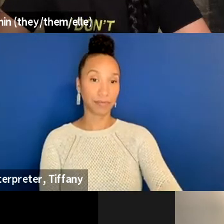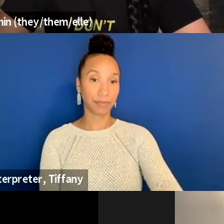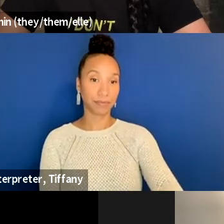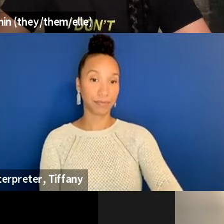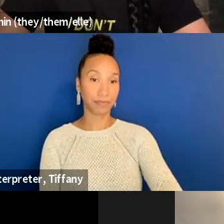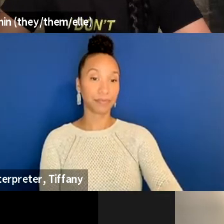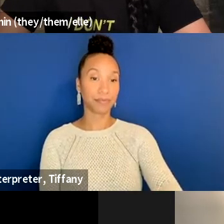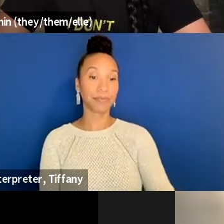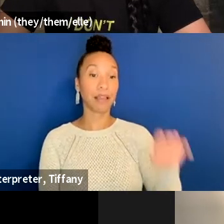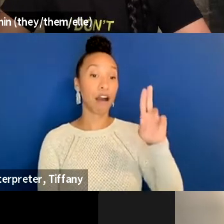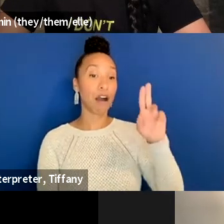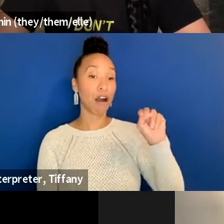Benjamin (they/them/elle): And the haute in the shonan confederacy.